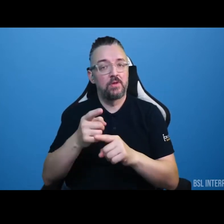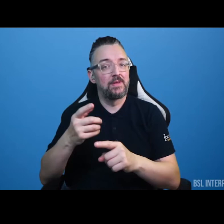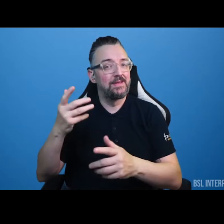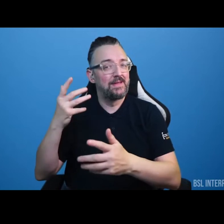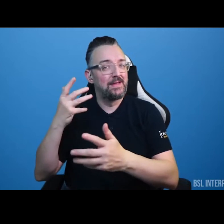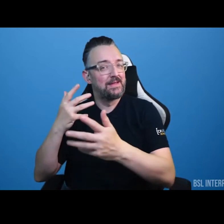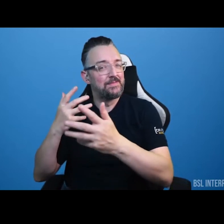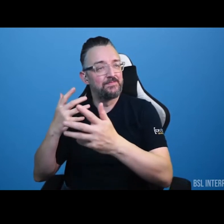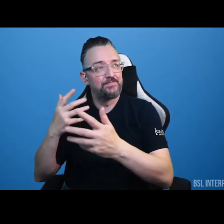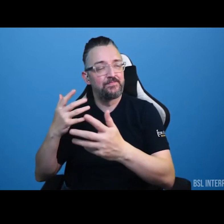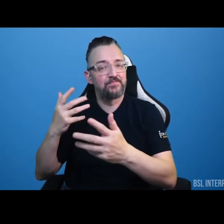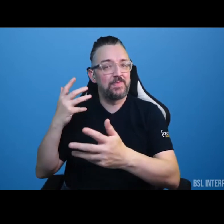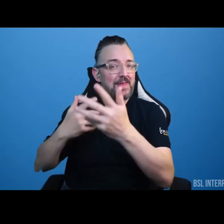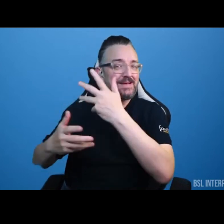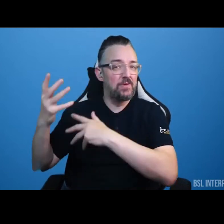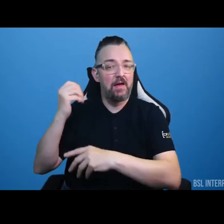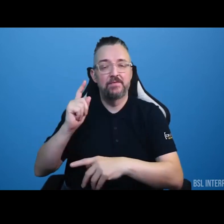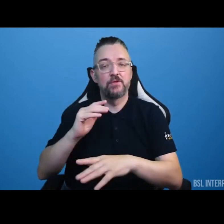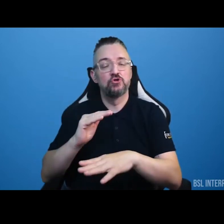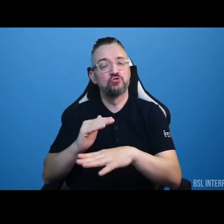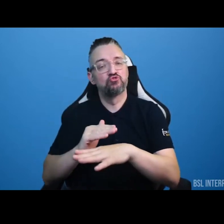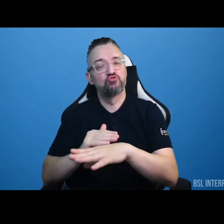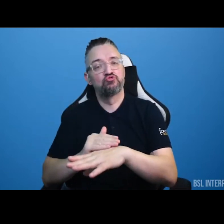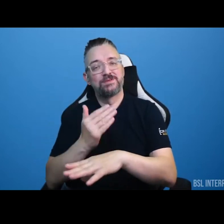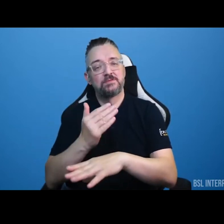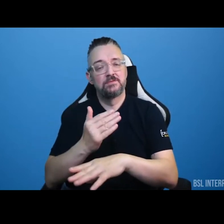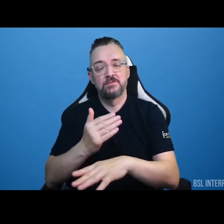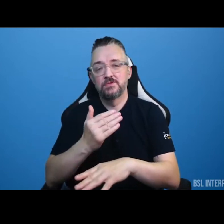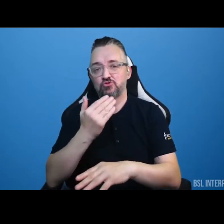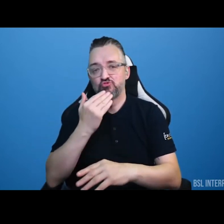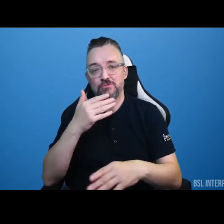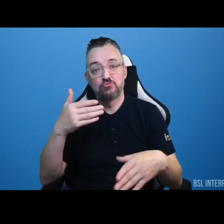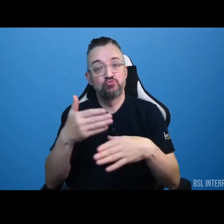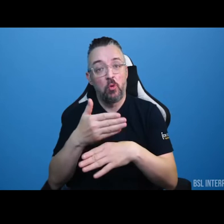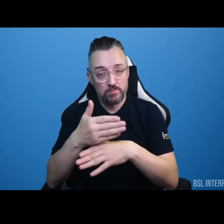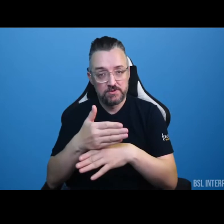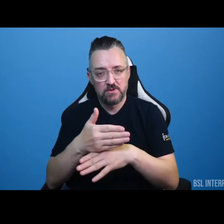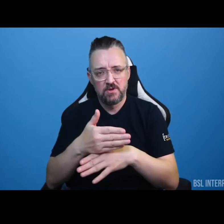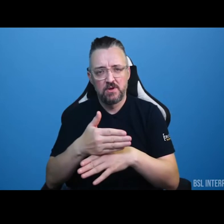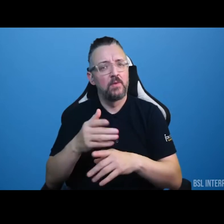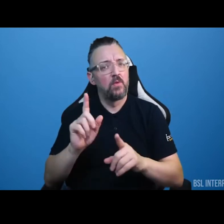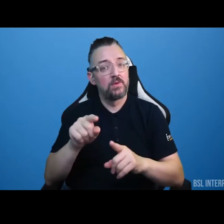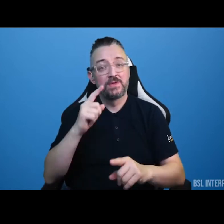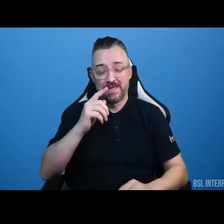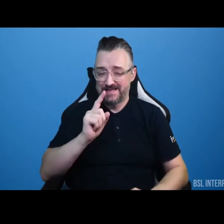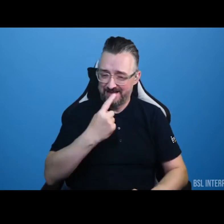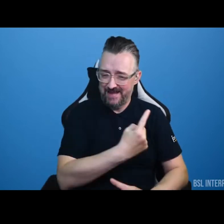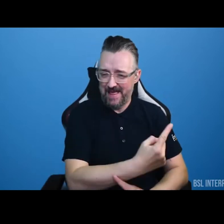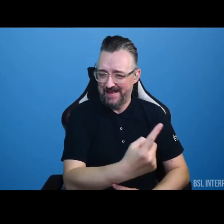there's been an idea of there being green jobs, but I think more and more, we're seeing that every job, every part of our economy,